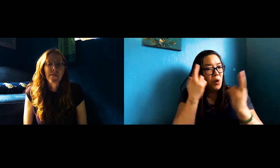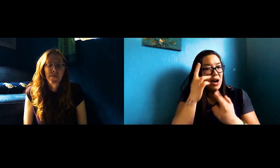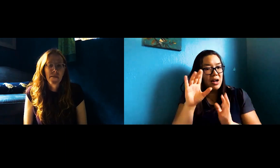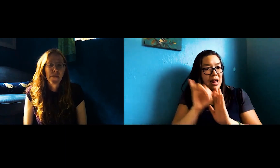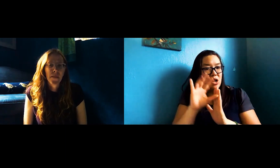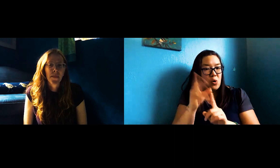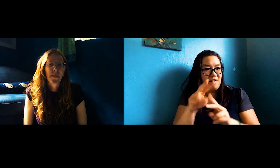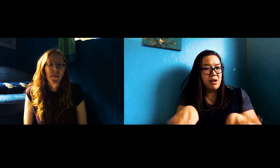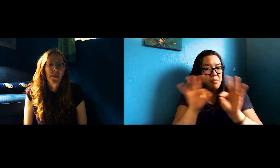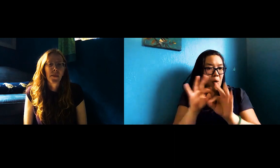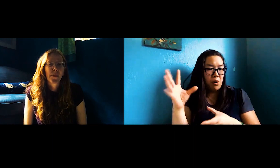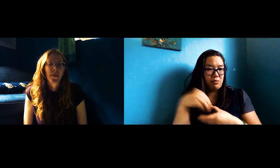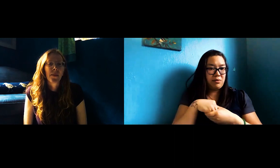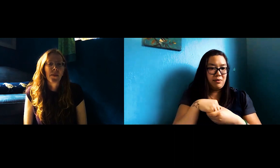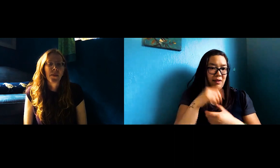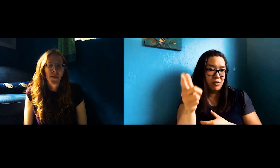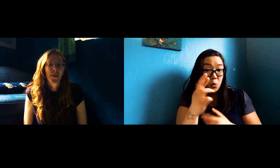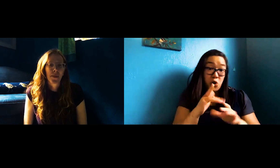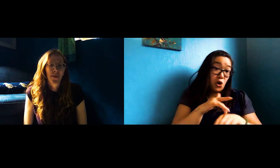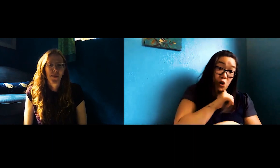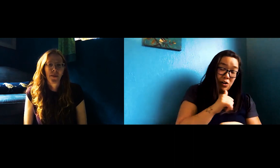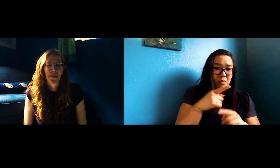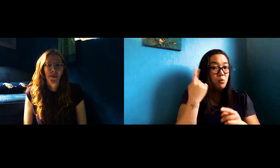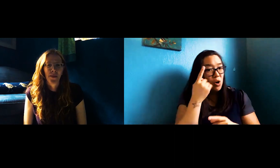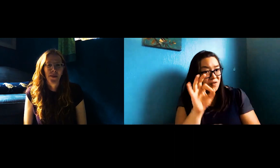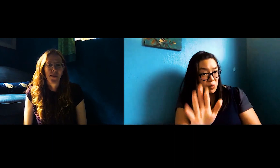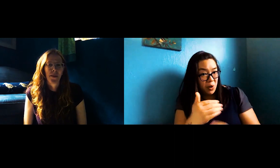when they realize the value of their story. For some it happens earlier than others. Can you tell